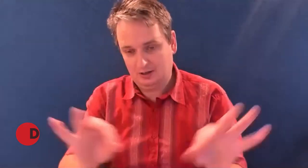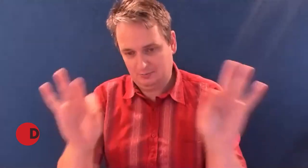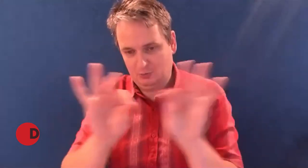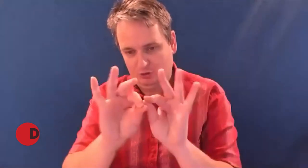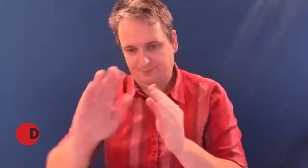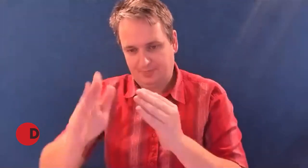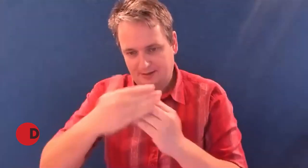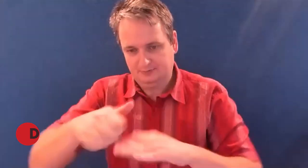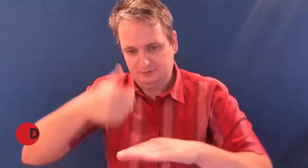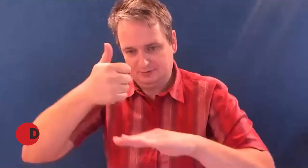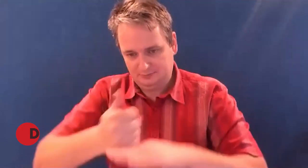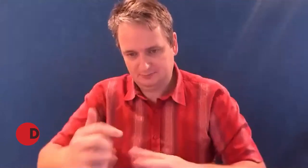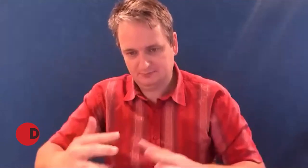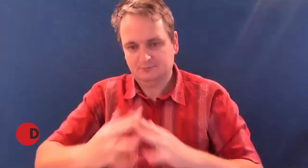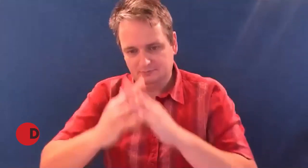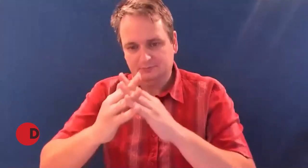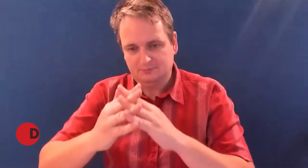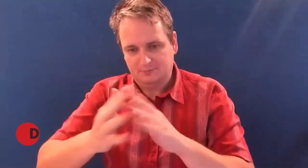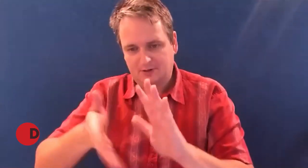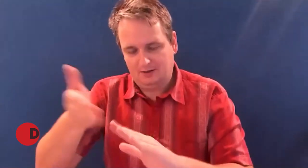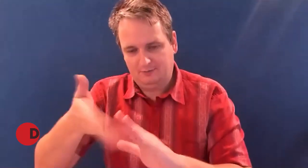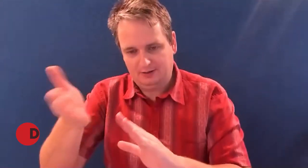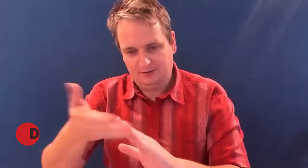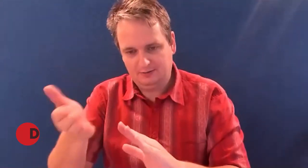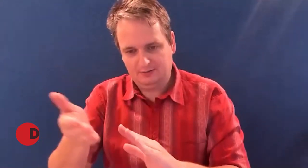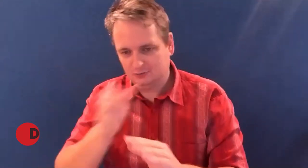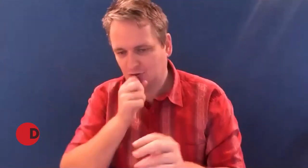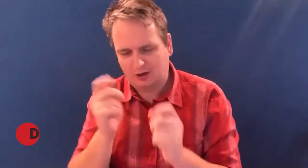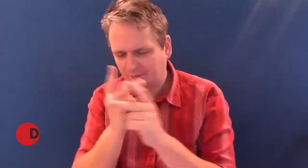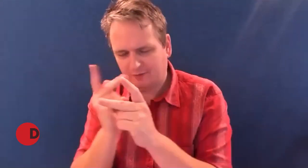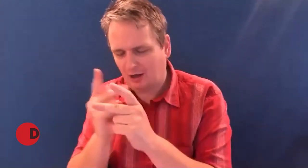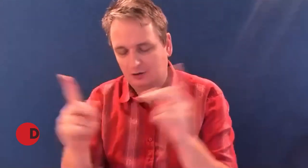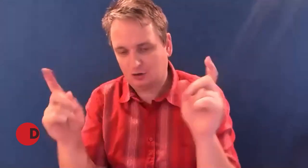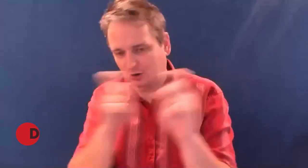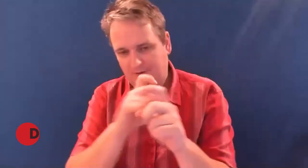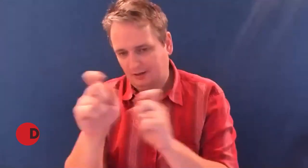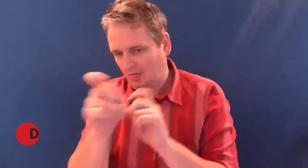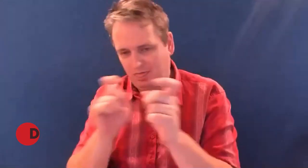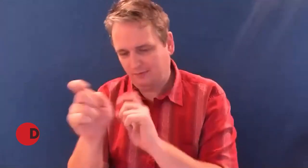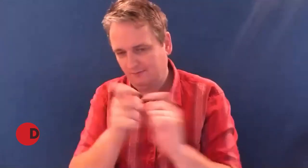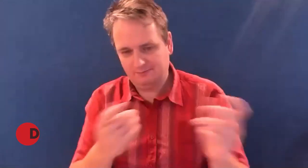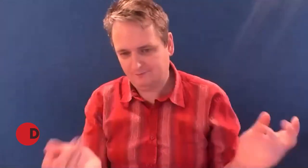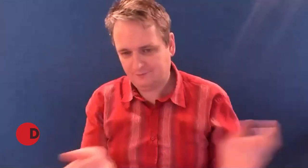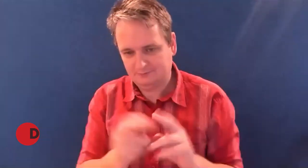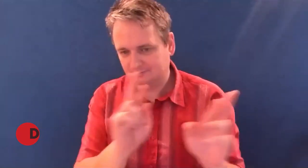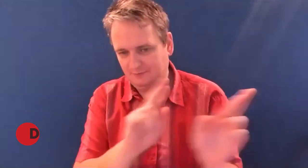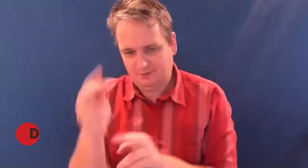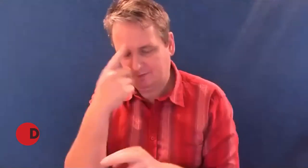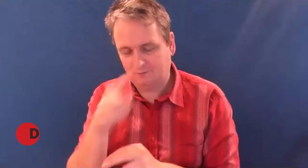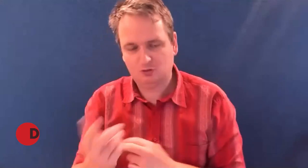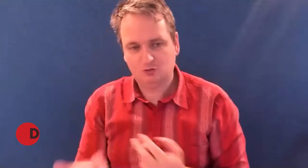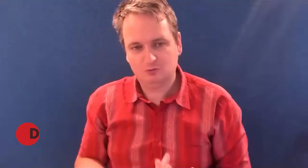it is important how to set it up and operate without using complicated functions.